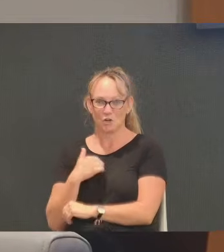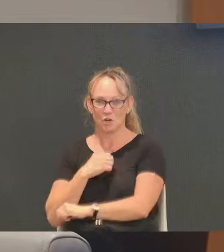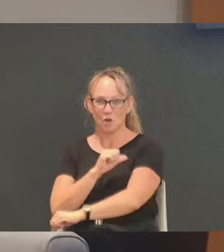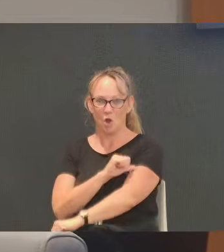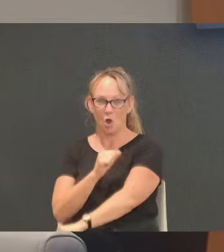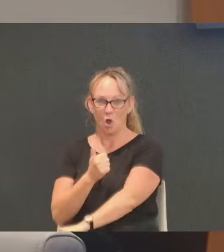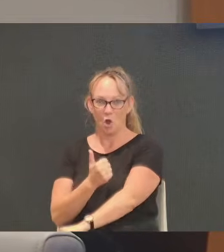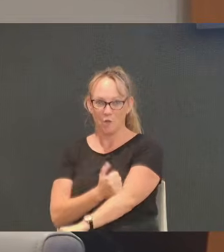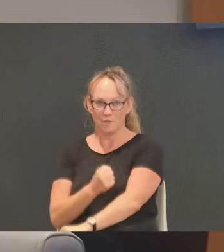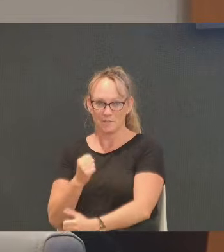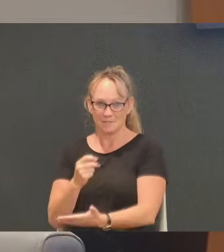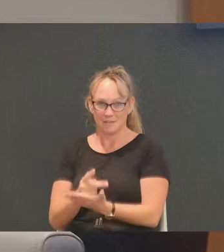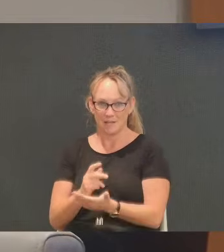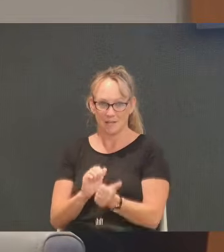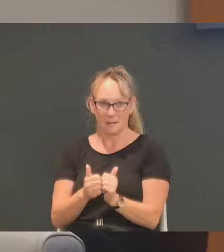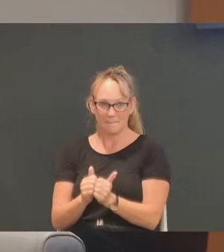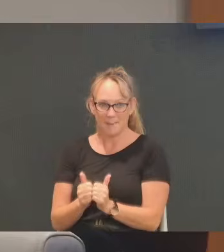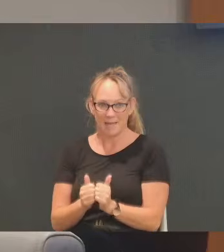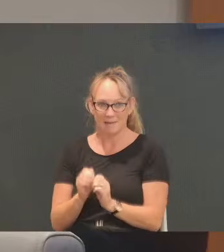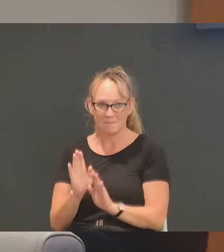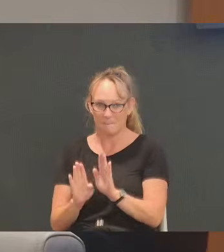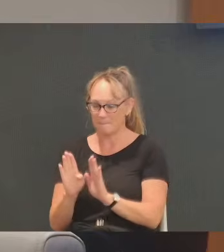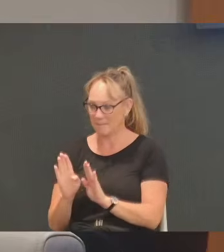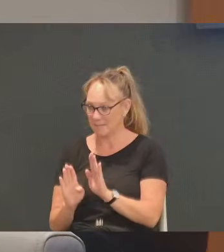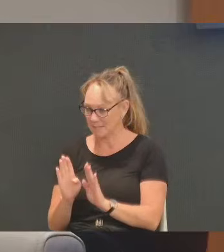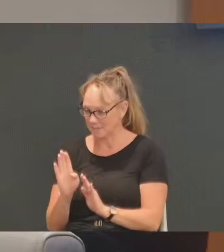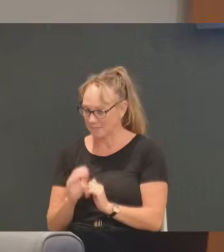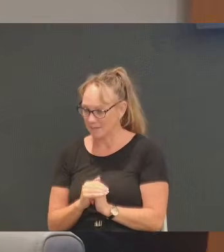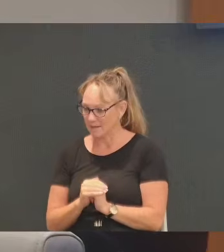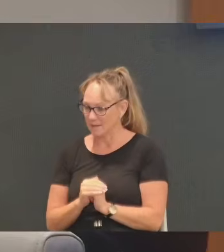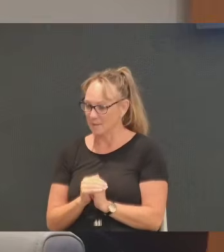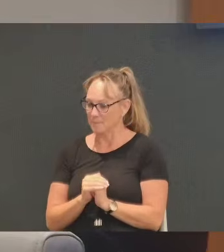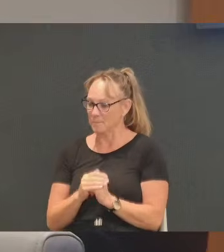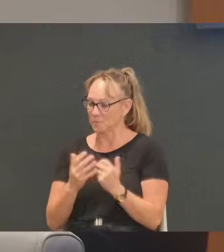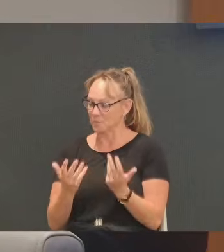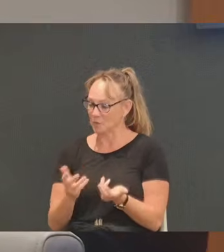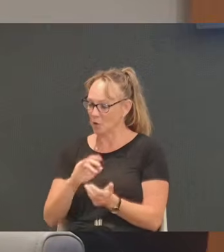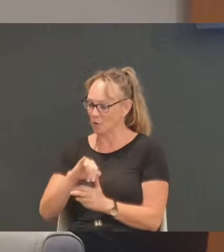bidding and an agreement with Johnson Controls Fire Protection. this relates to